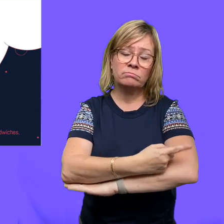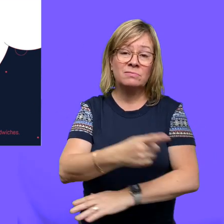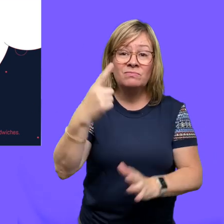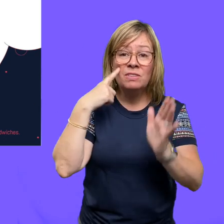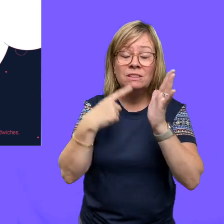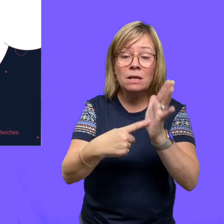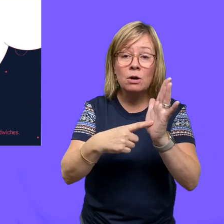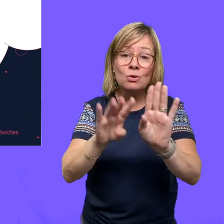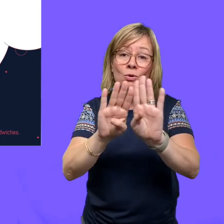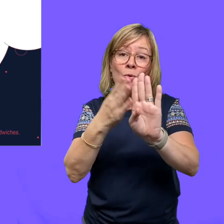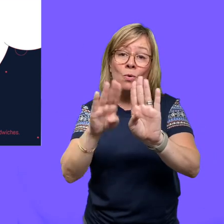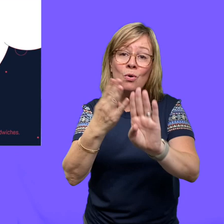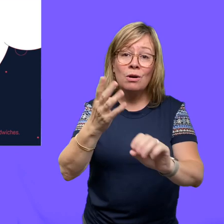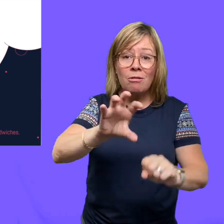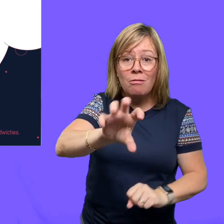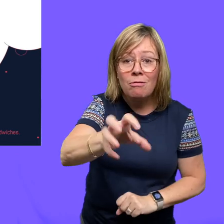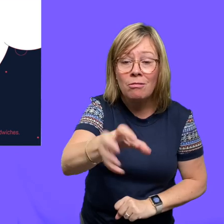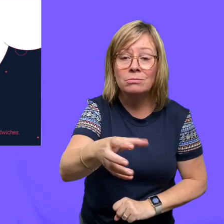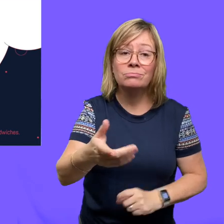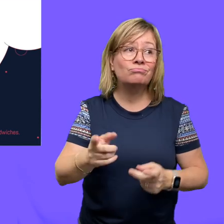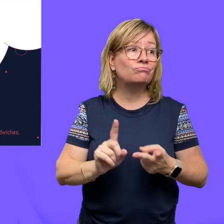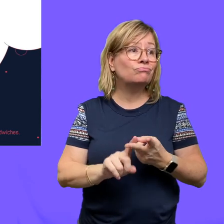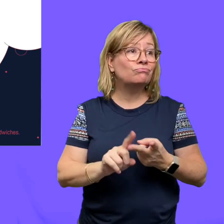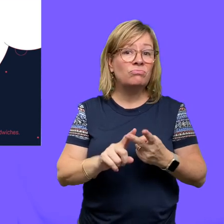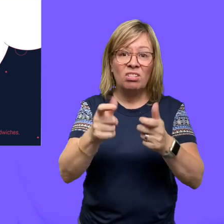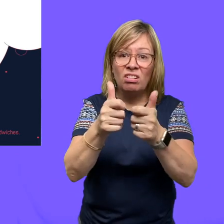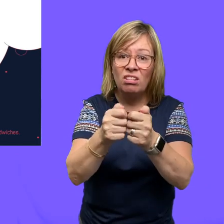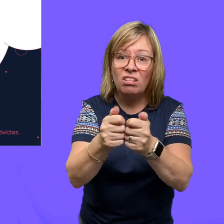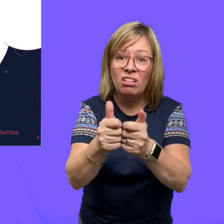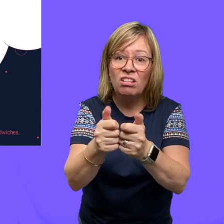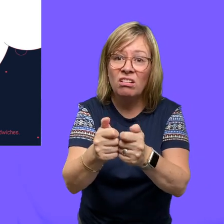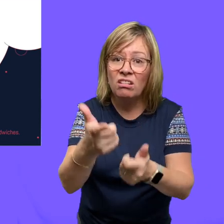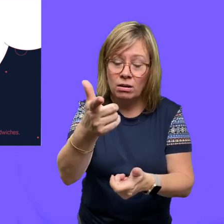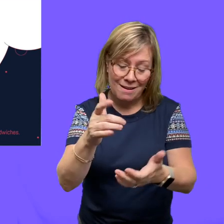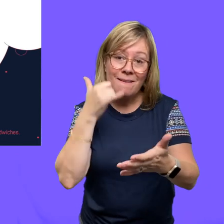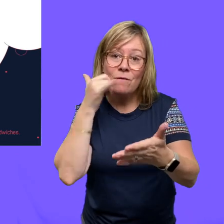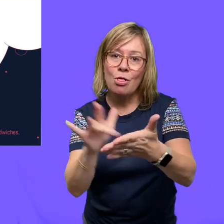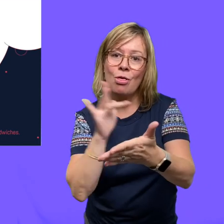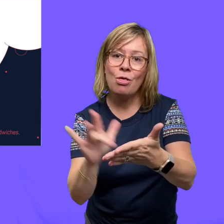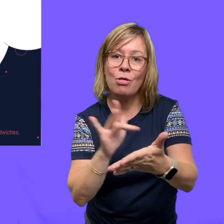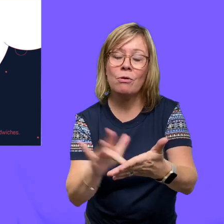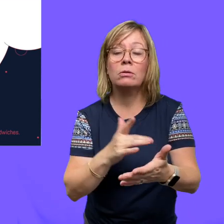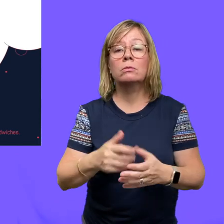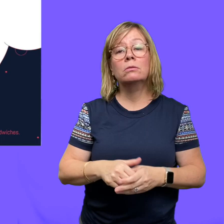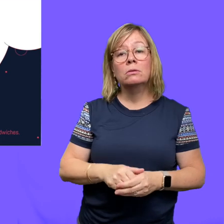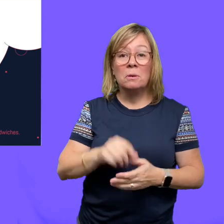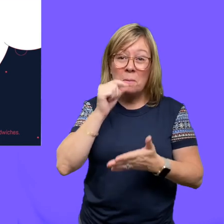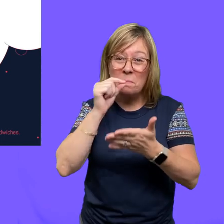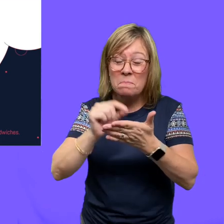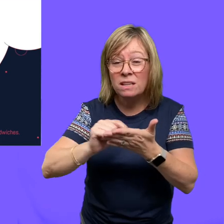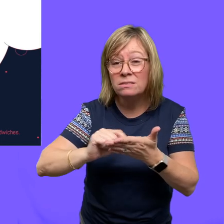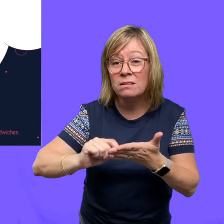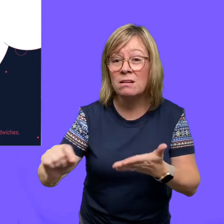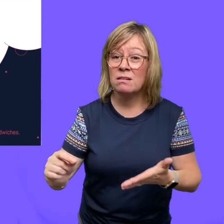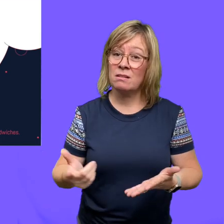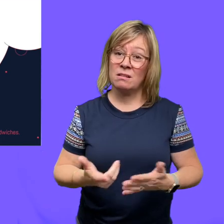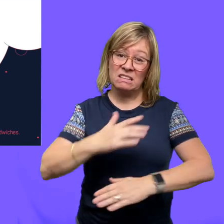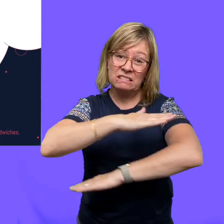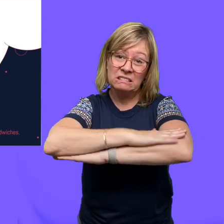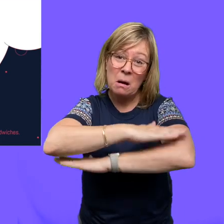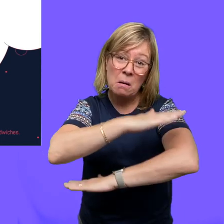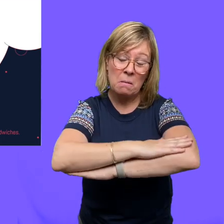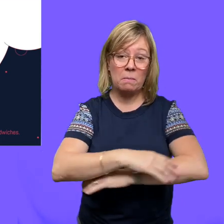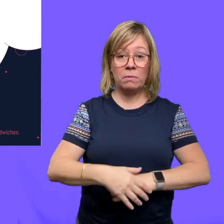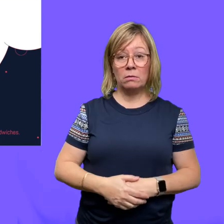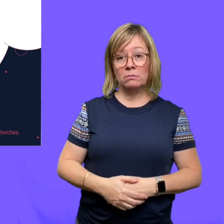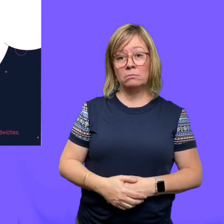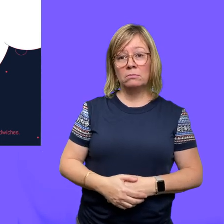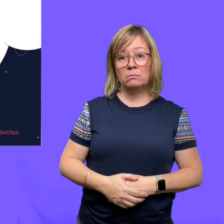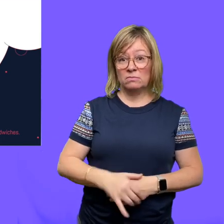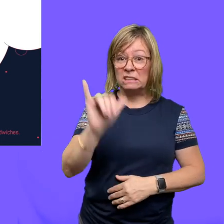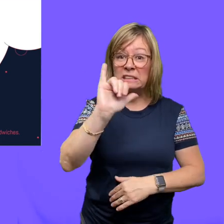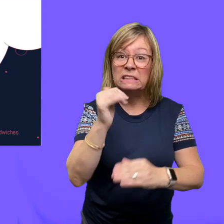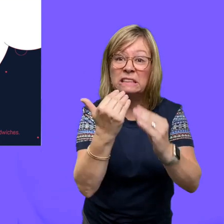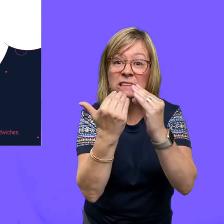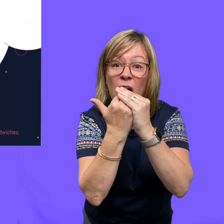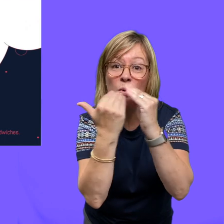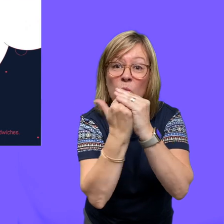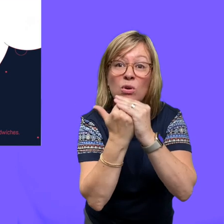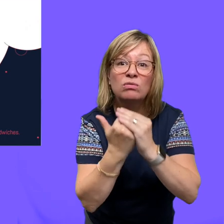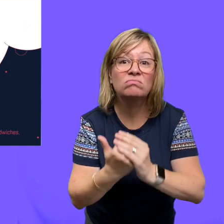For example, doorknobs, phones, iPads, pencils, tables, even a sandwich.